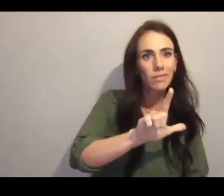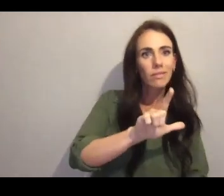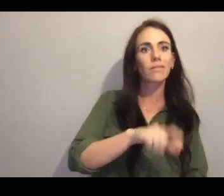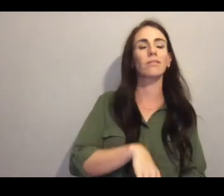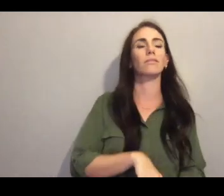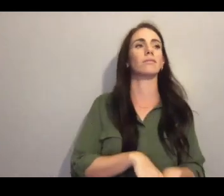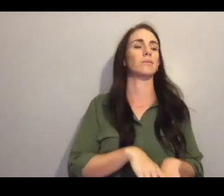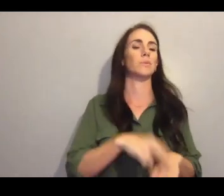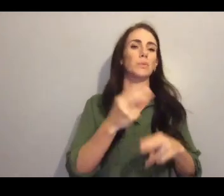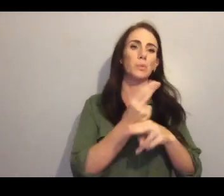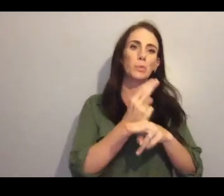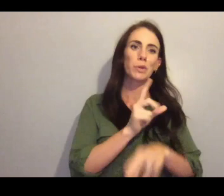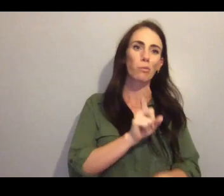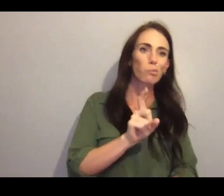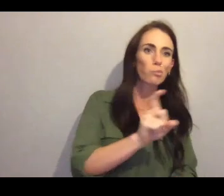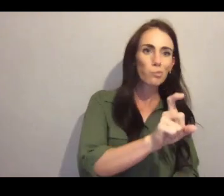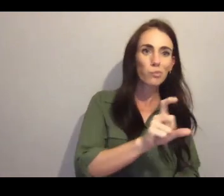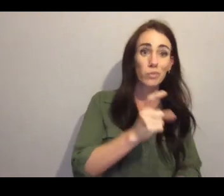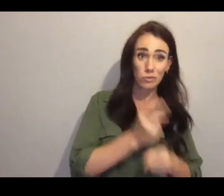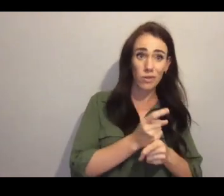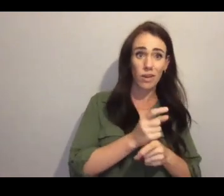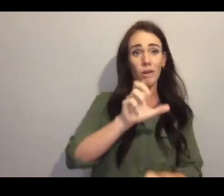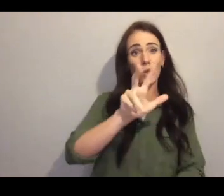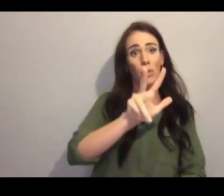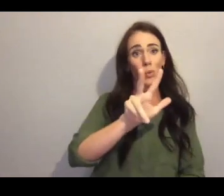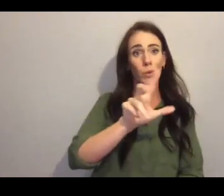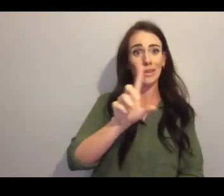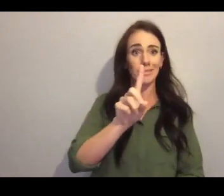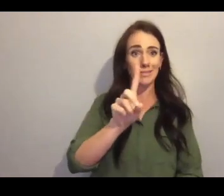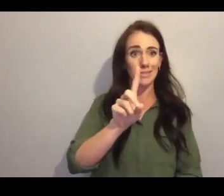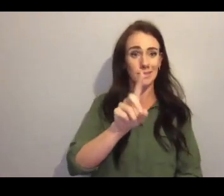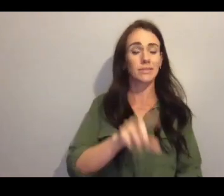using that map it would be like using locative classifiers or semantic